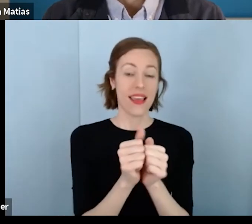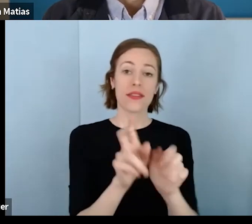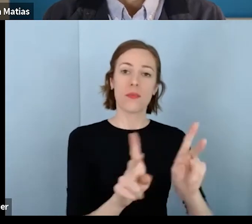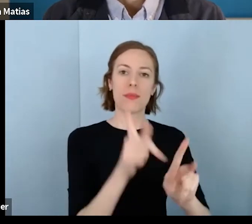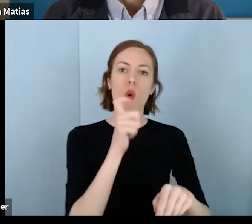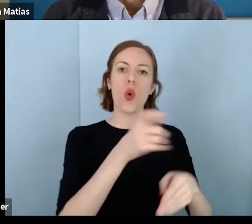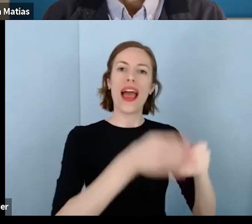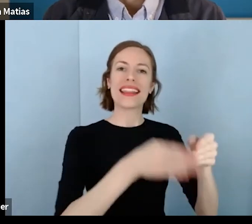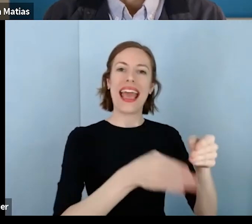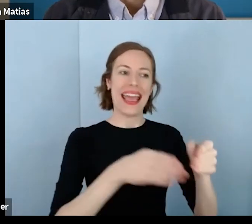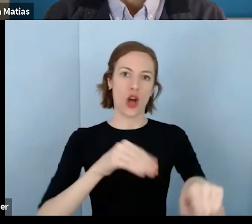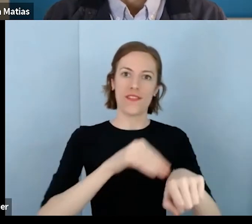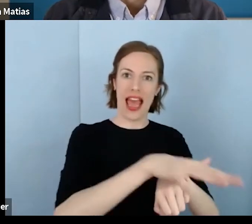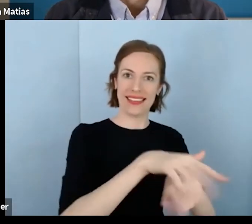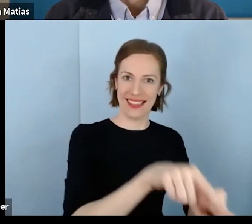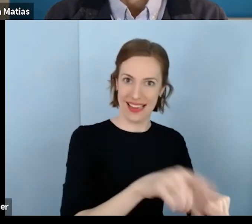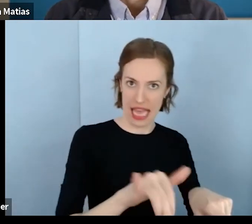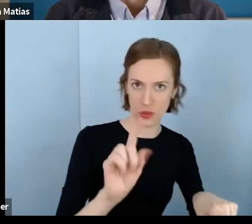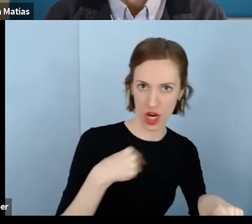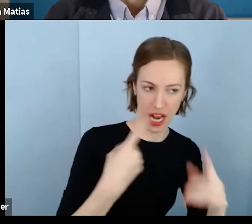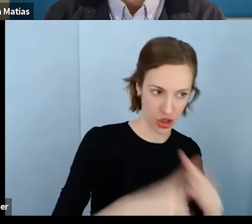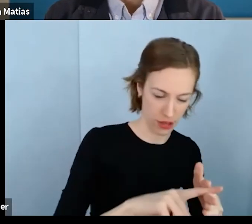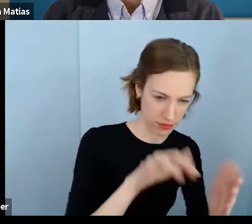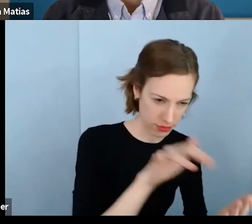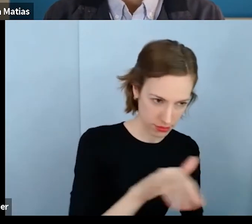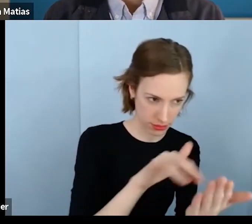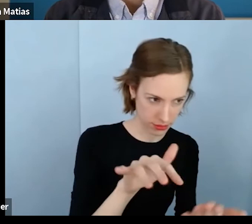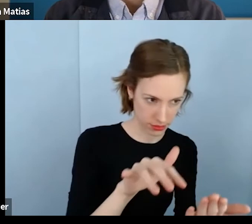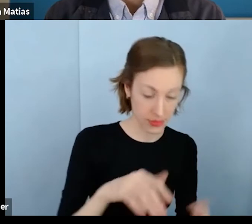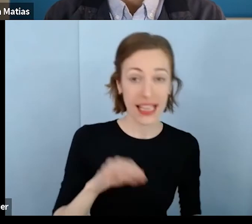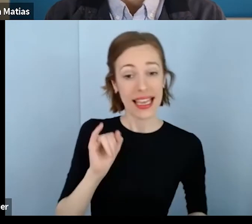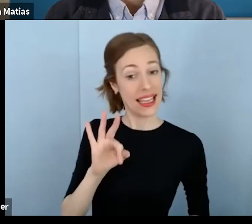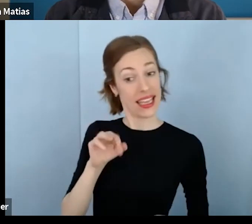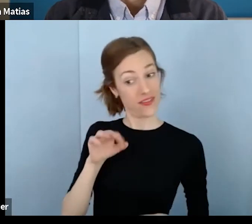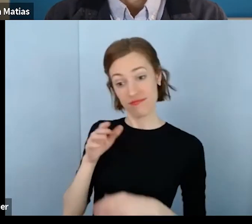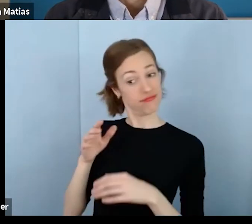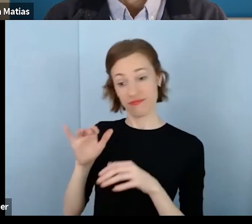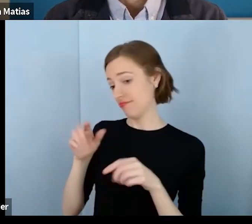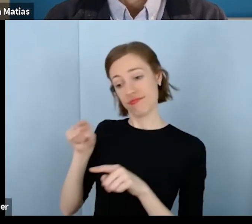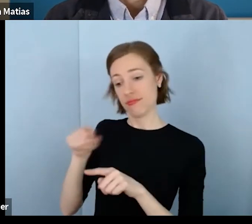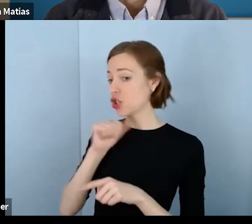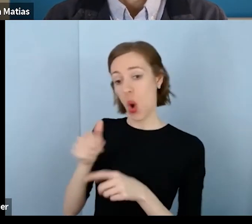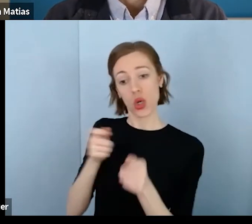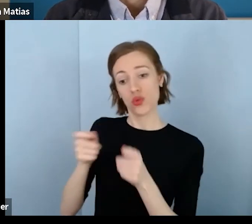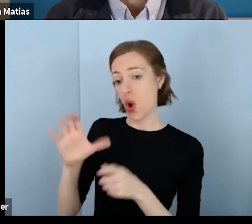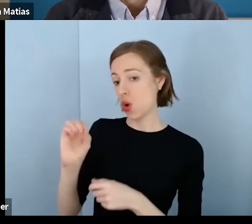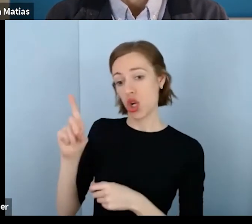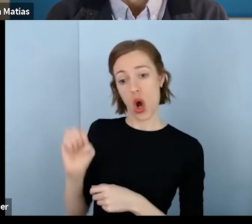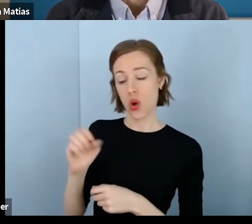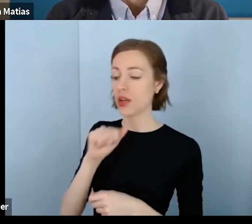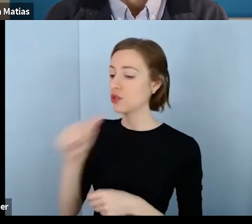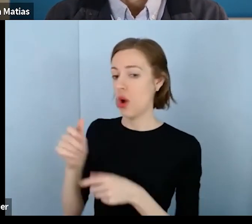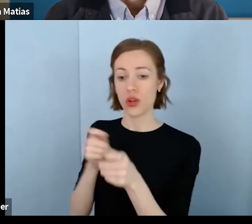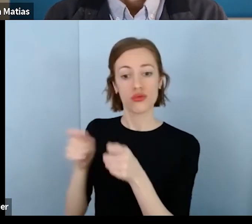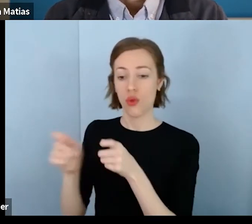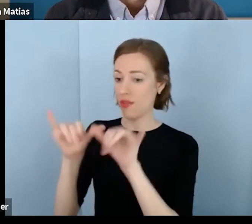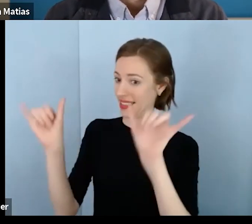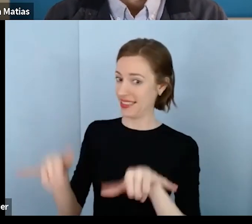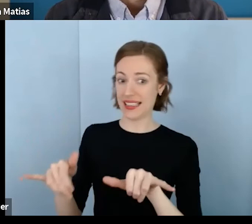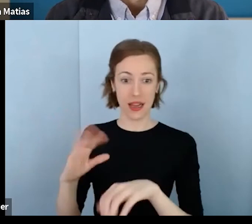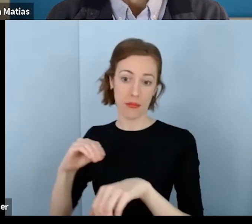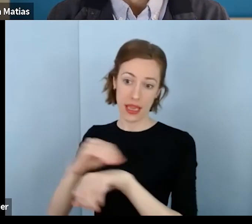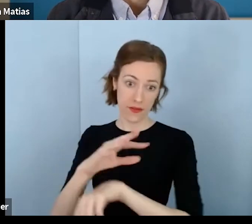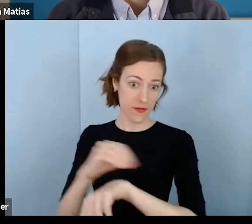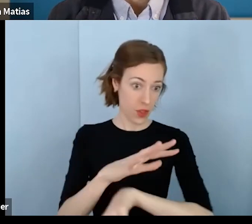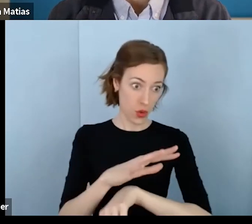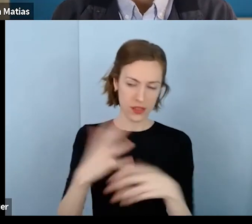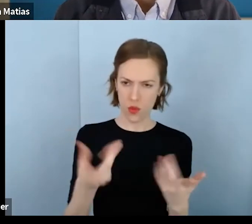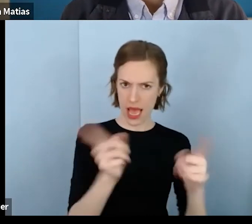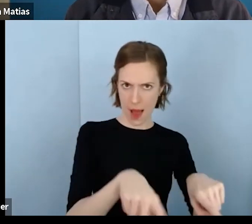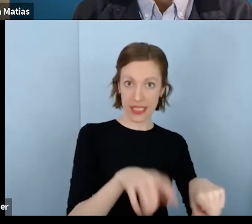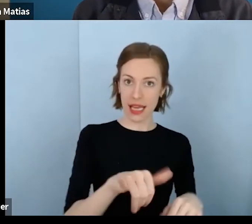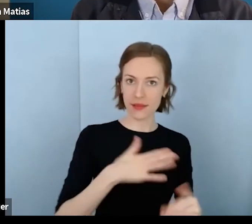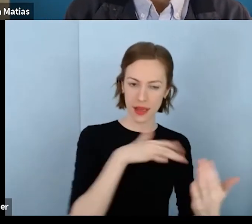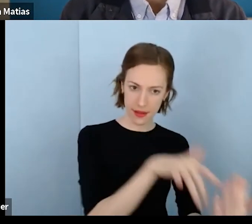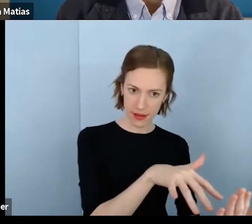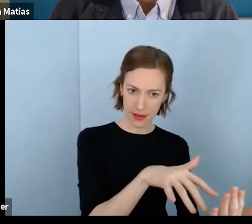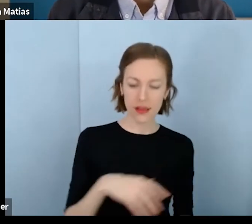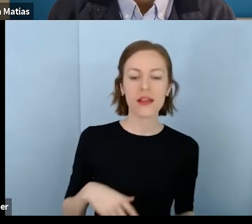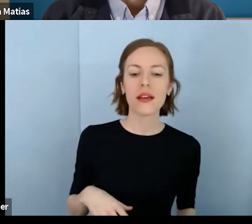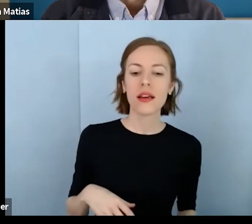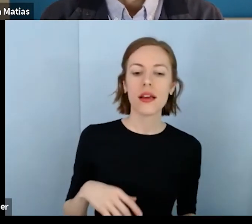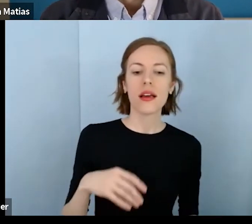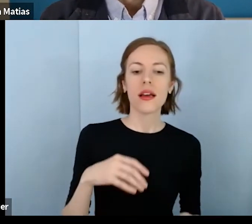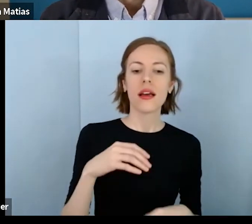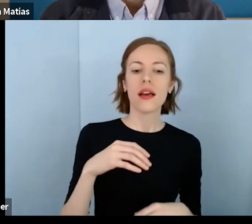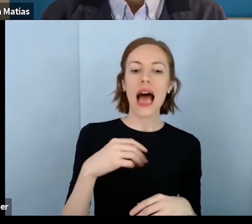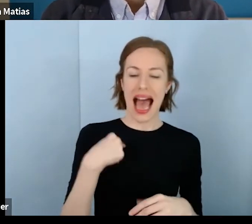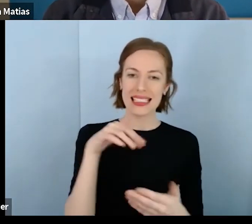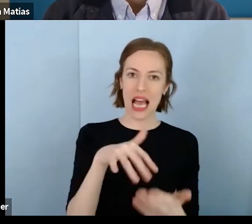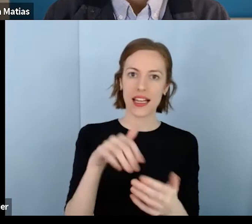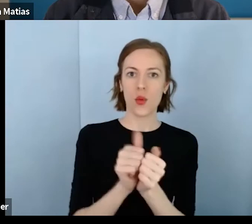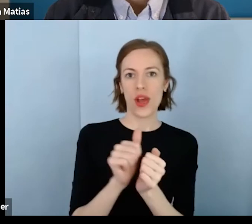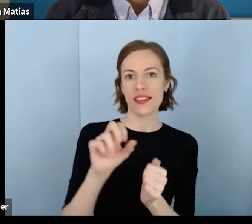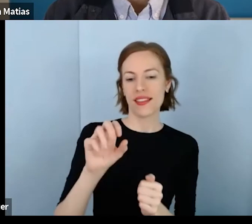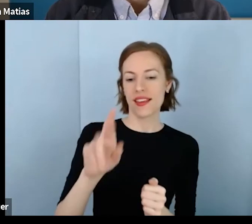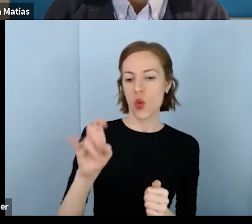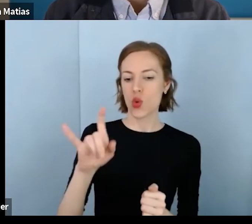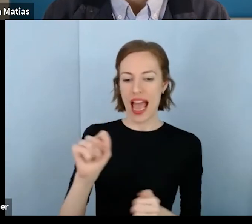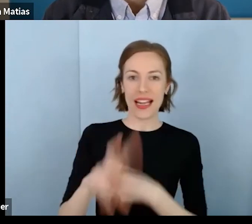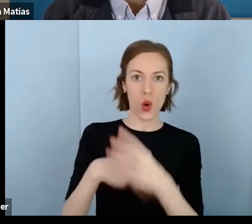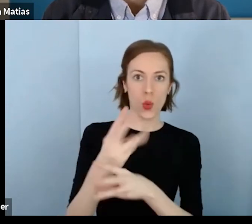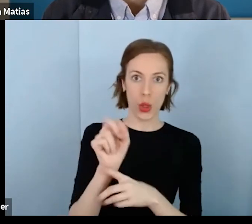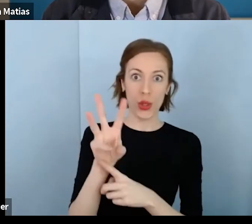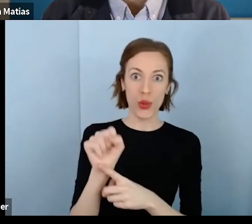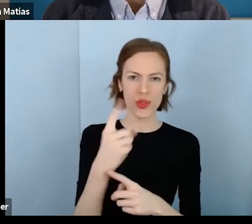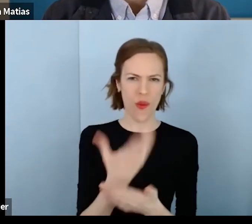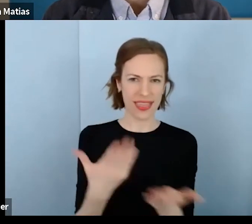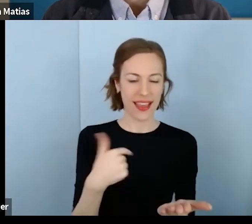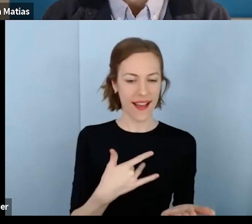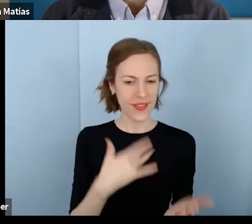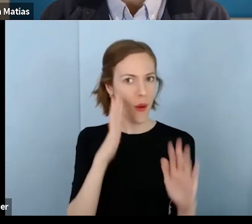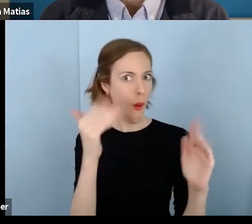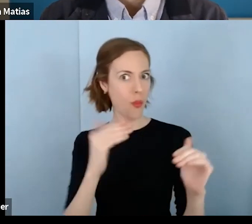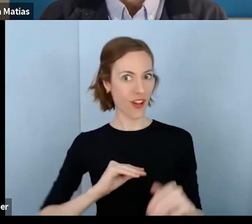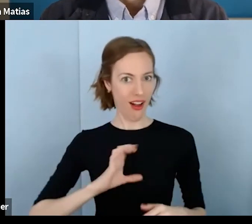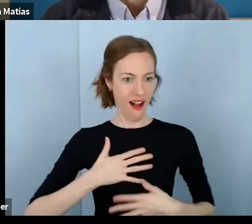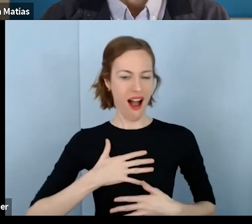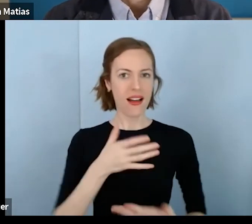can you do if you don't control the code or the underlying data or system in a very, you know any significant way. And the thing that gives me hope from this study with world news is that we can actually influence these things to behave differently if